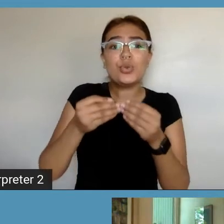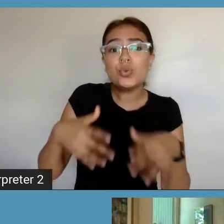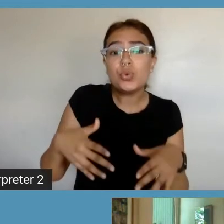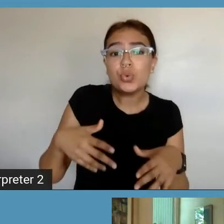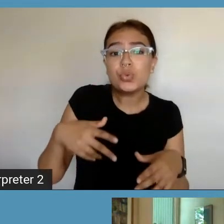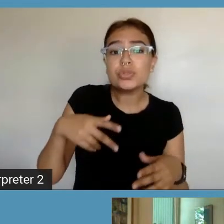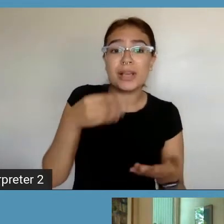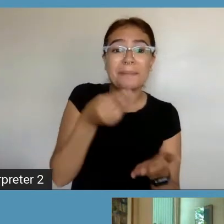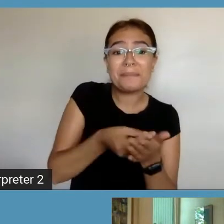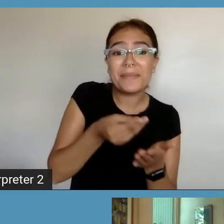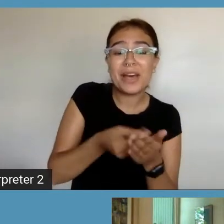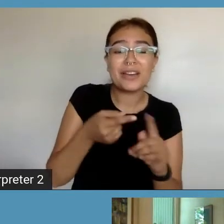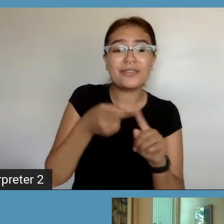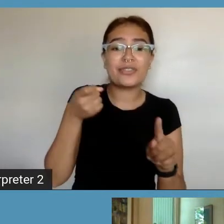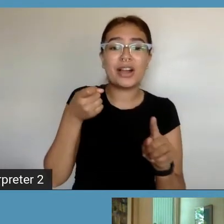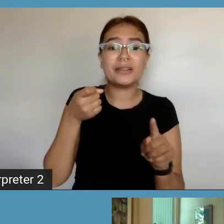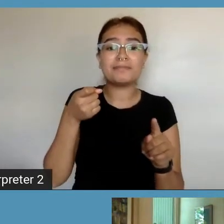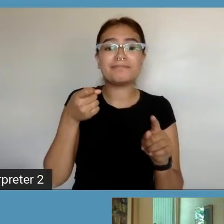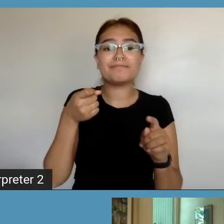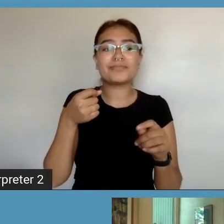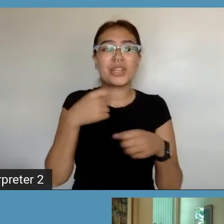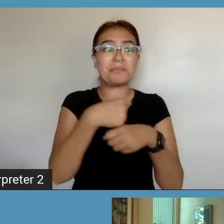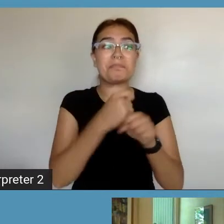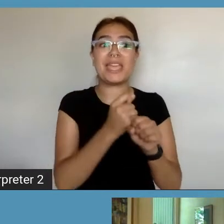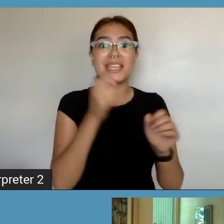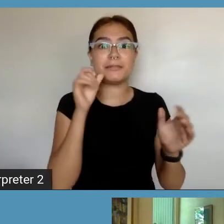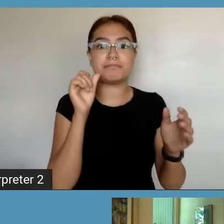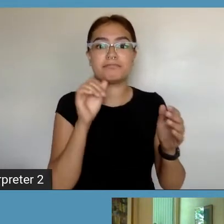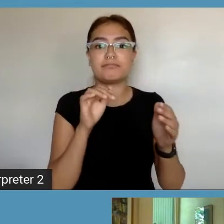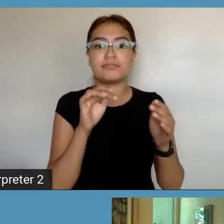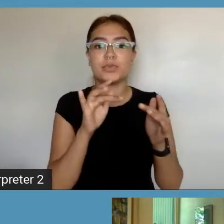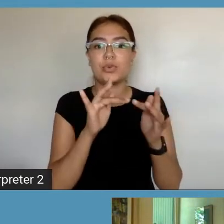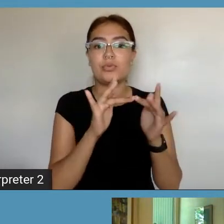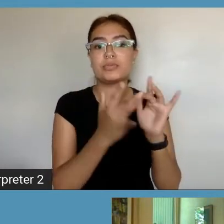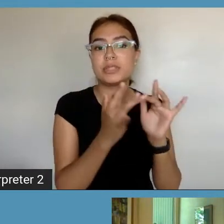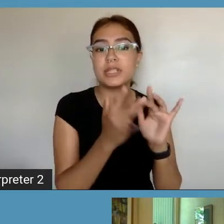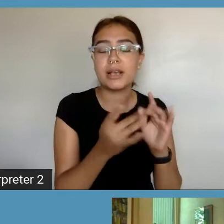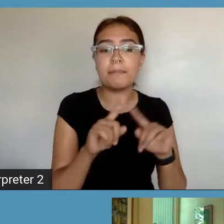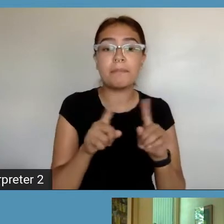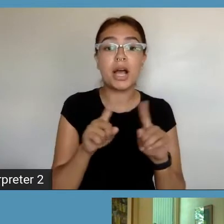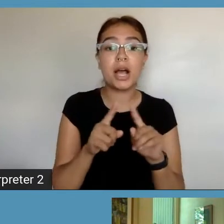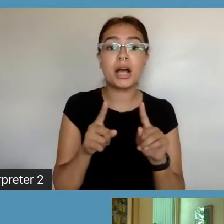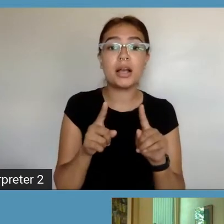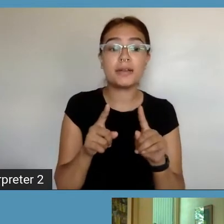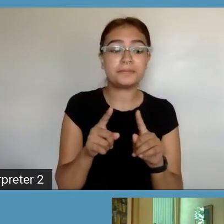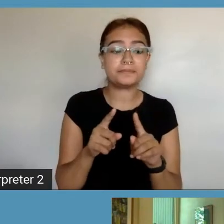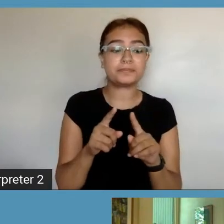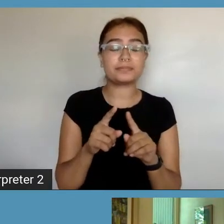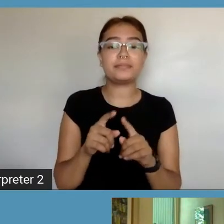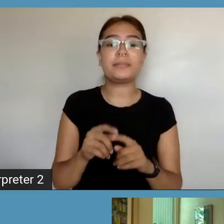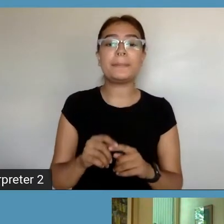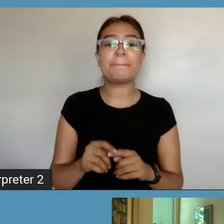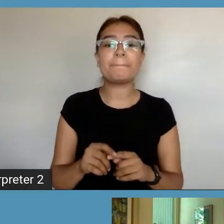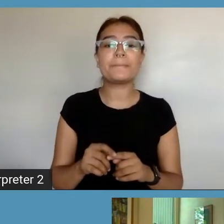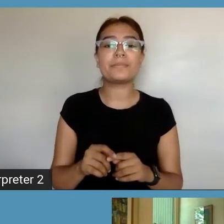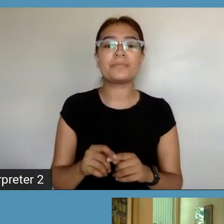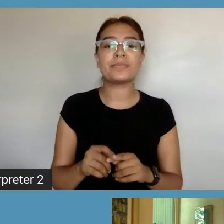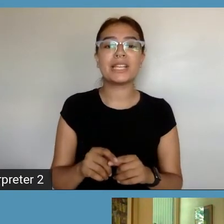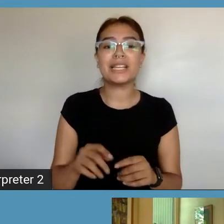but defined in many cases, the numbers of people not adhering to copyright standards is very low,